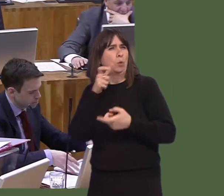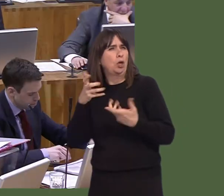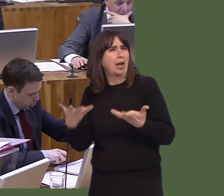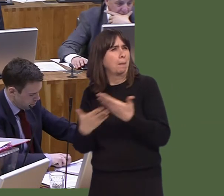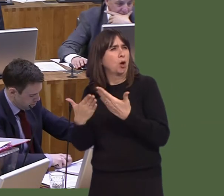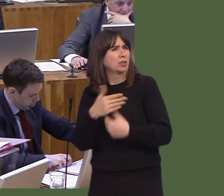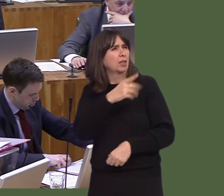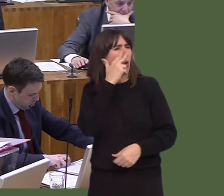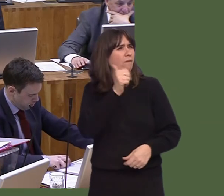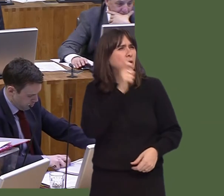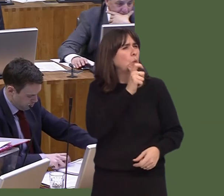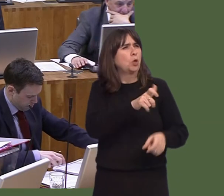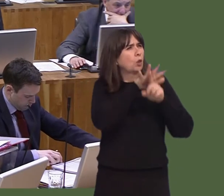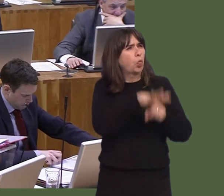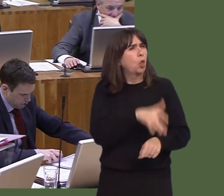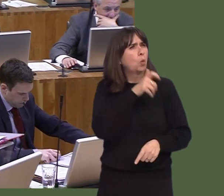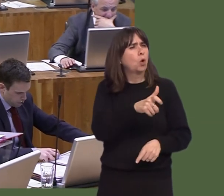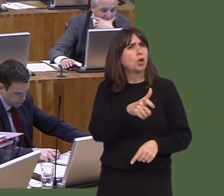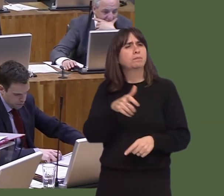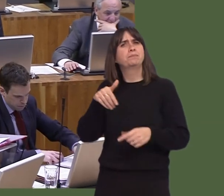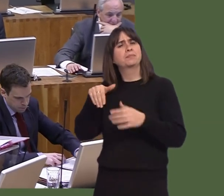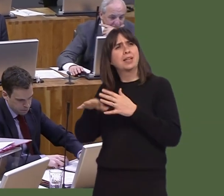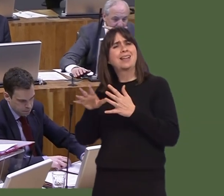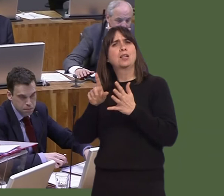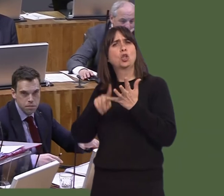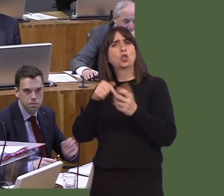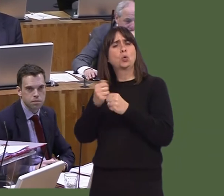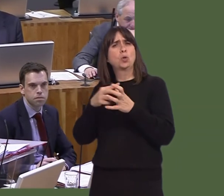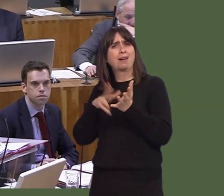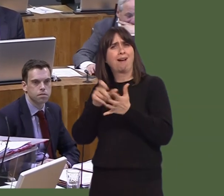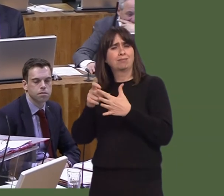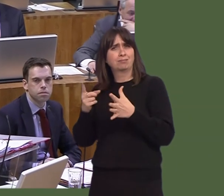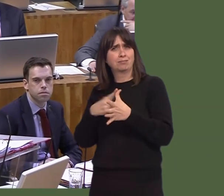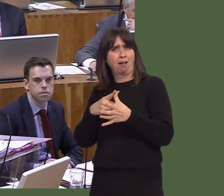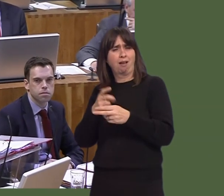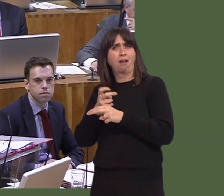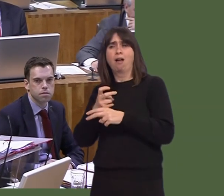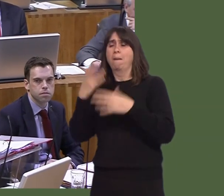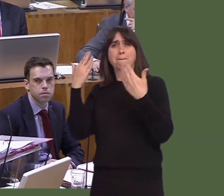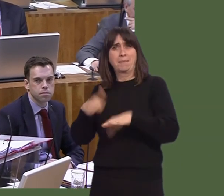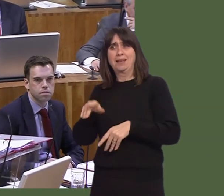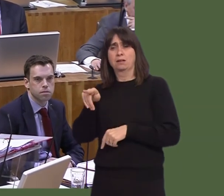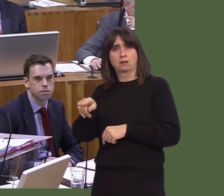Itís crucial that products and goods can be moved just as swiftly and seamlessly as